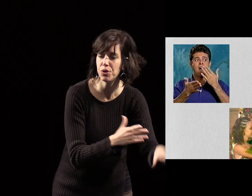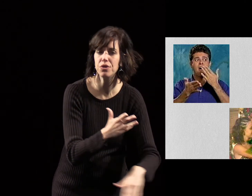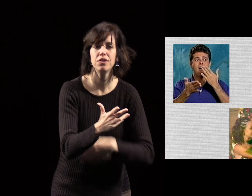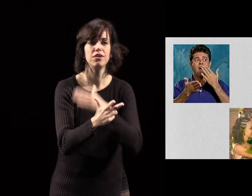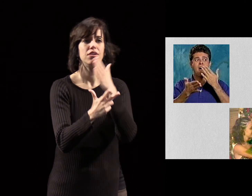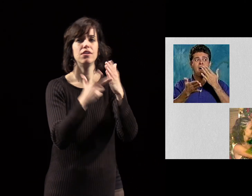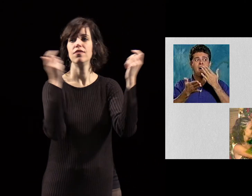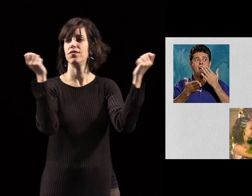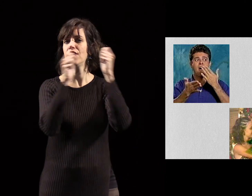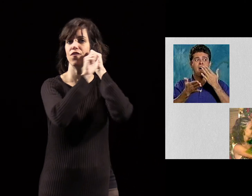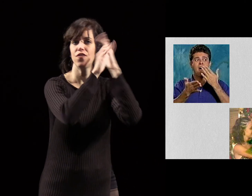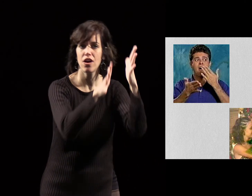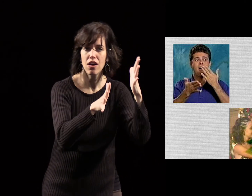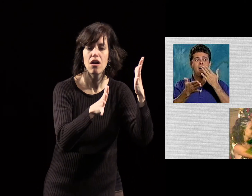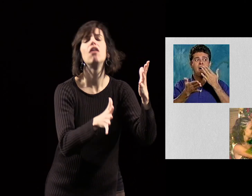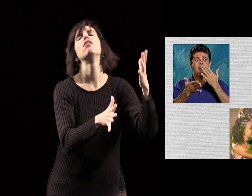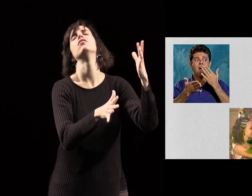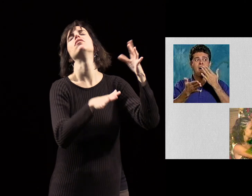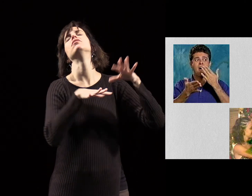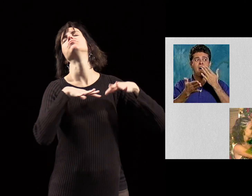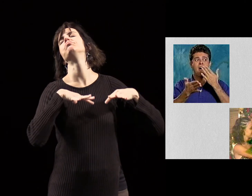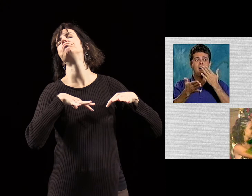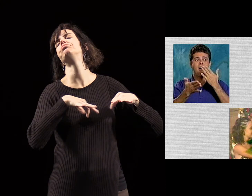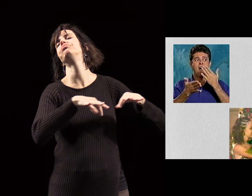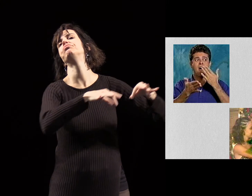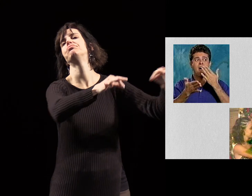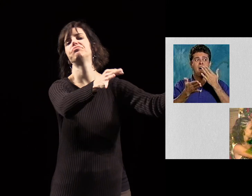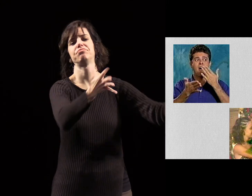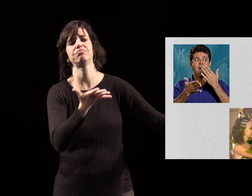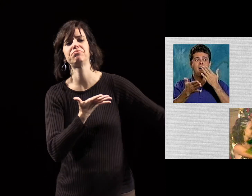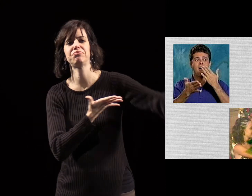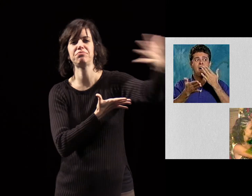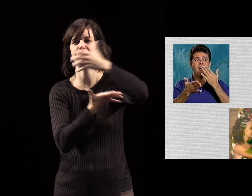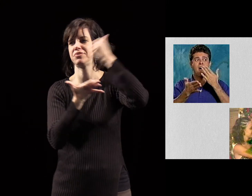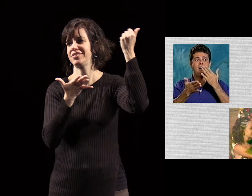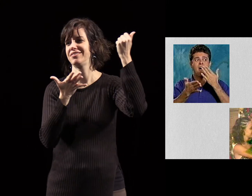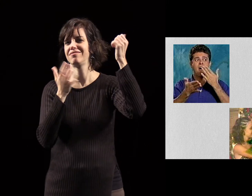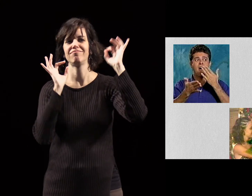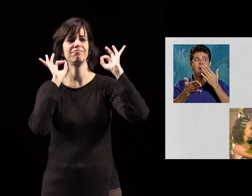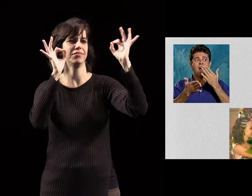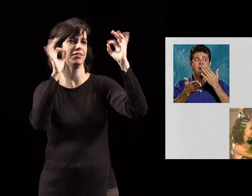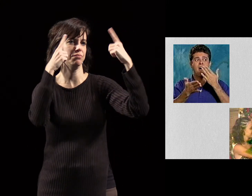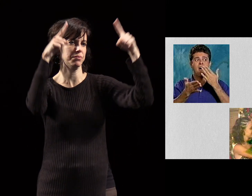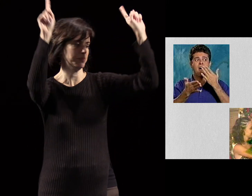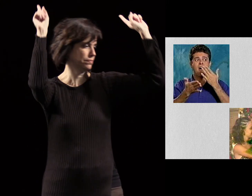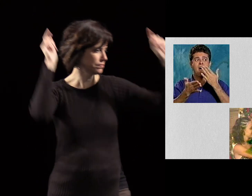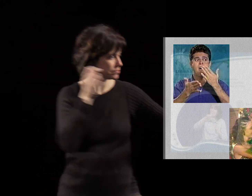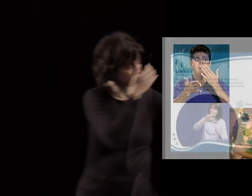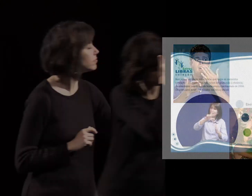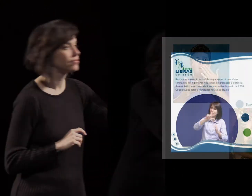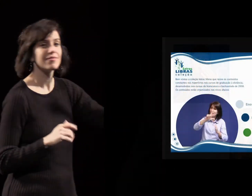the videos from the Deaf Folklore Festival. And that way I was able to collect new resources.